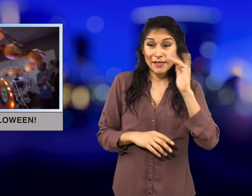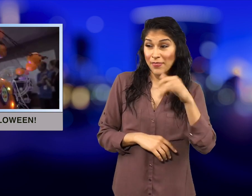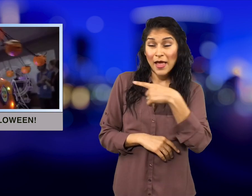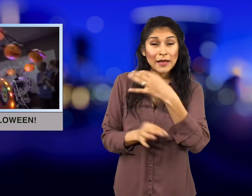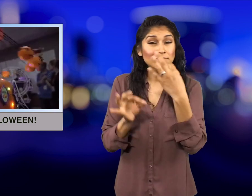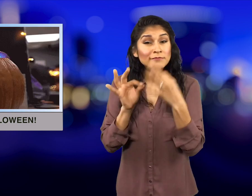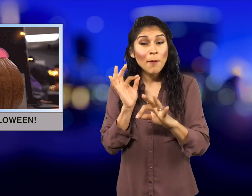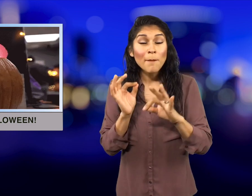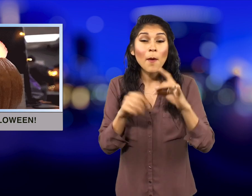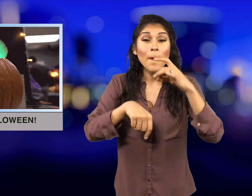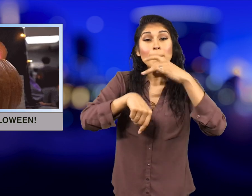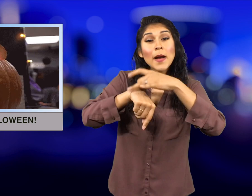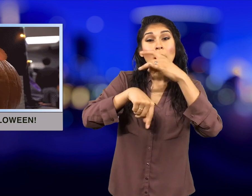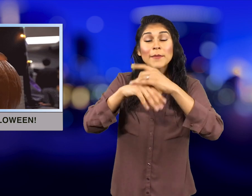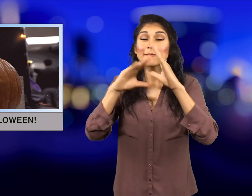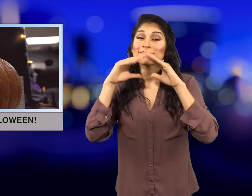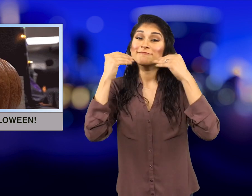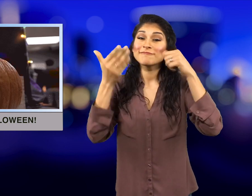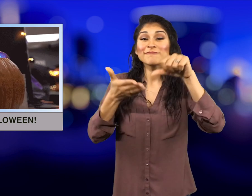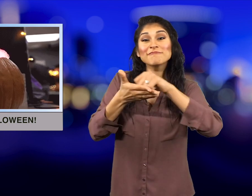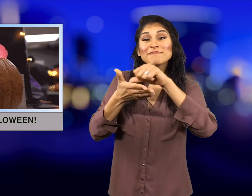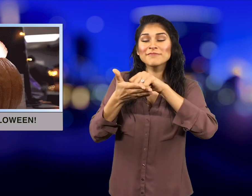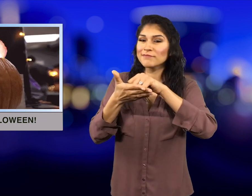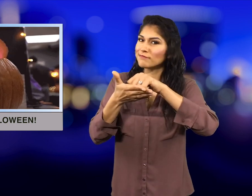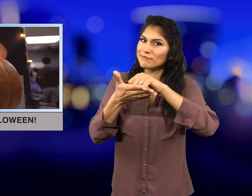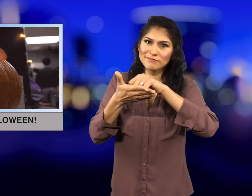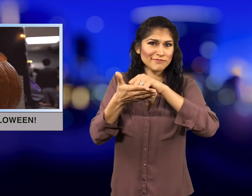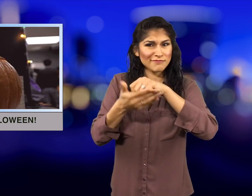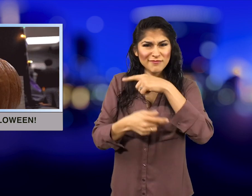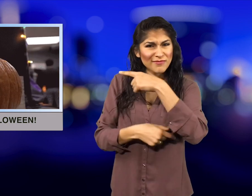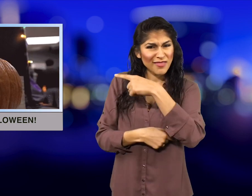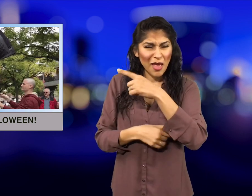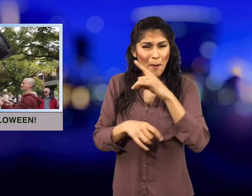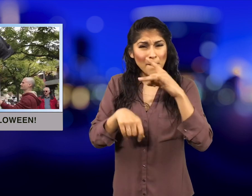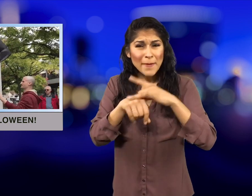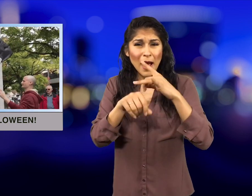As you can see, a smiling pumpkin would not do at this competition.